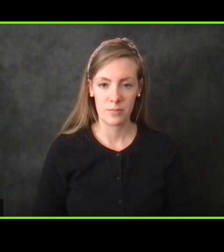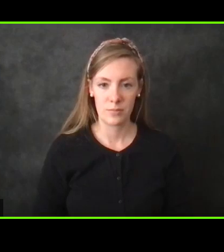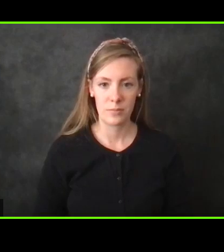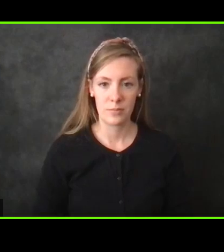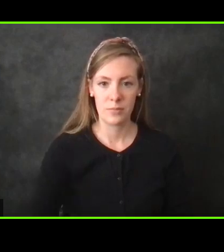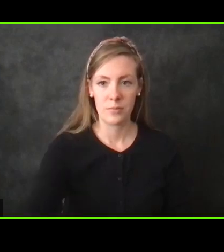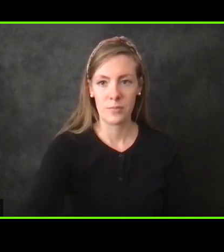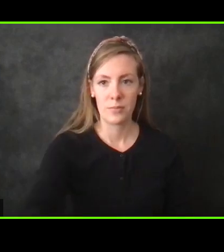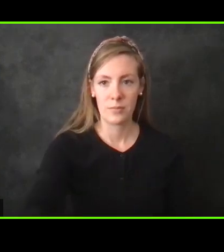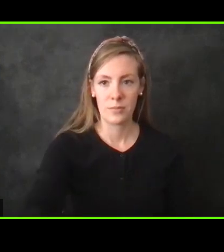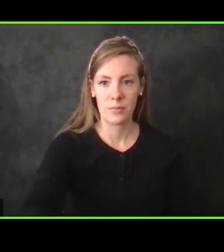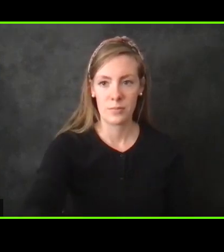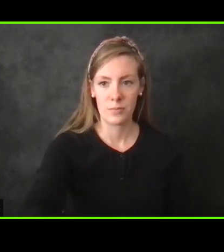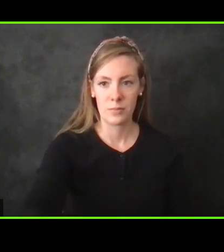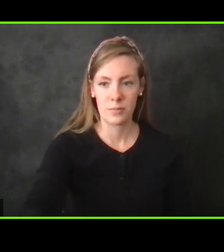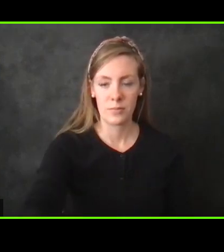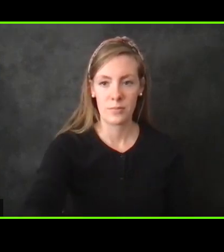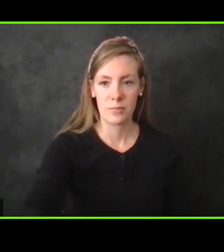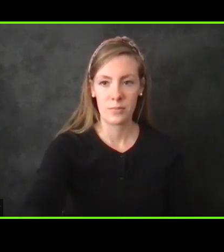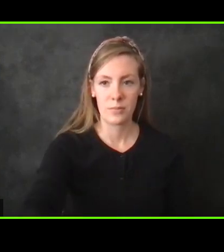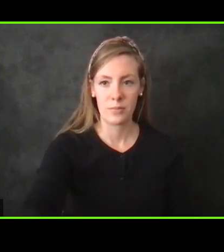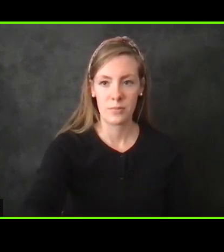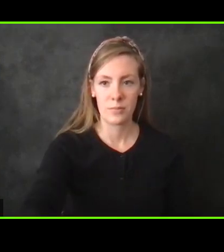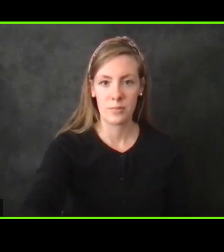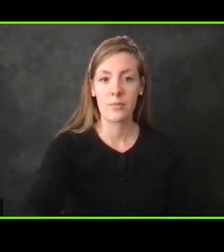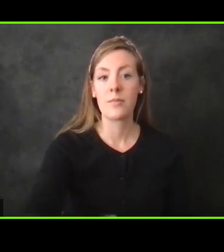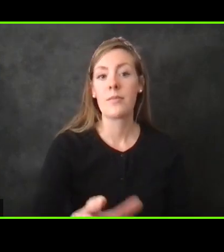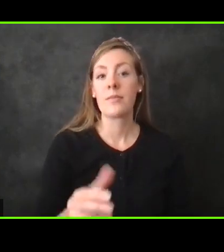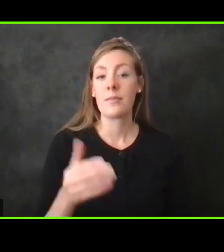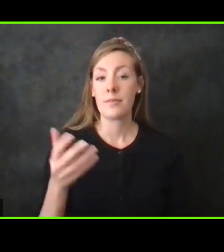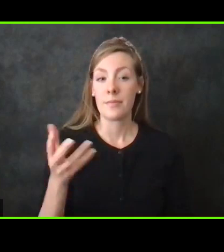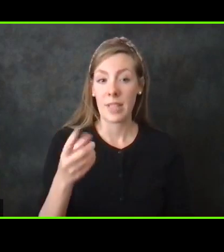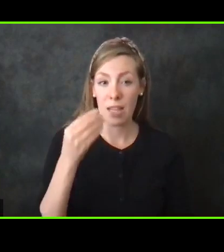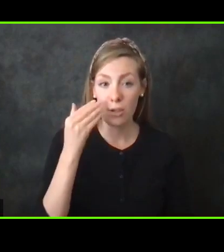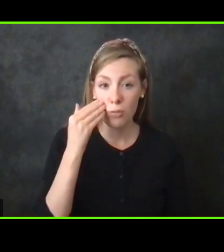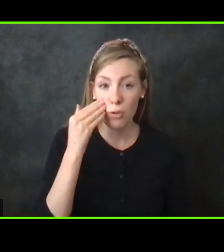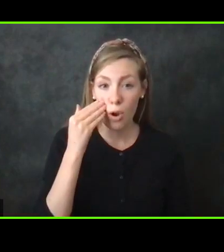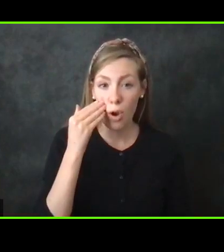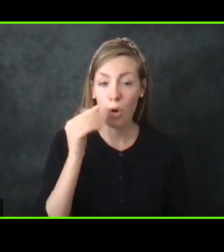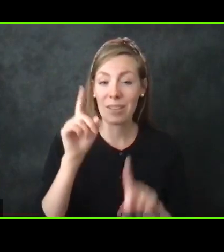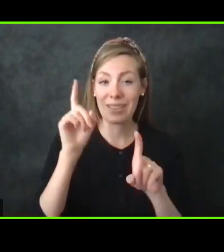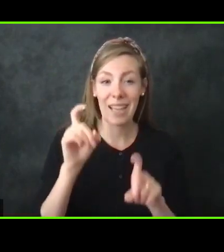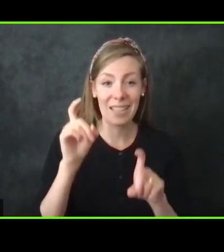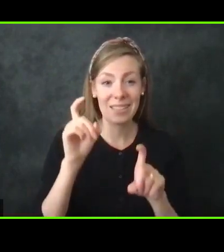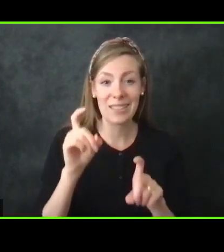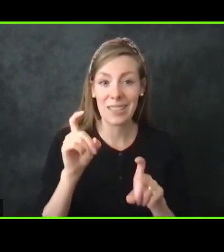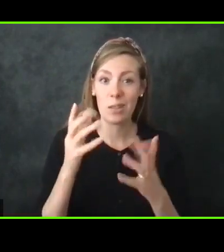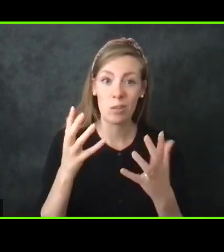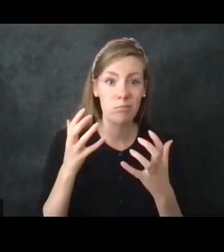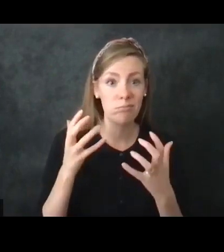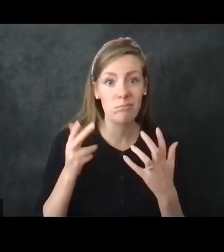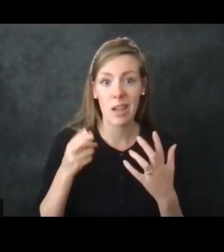As you know, demand for testing is high and each site has different recommendations and policies regarding walk in appointments.